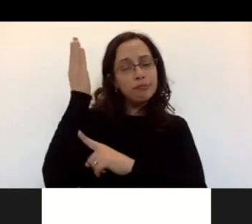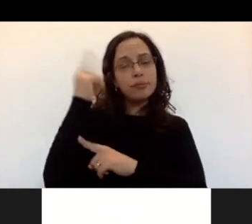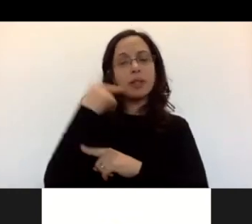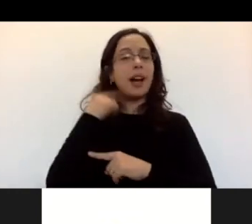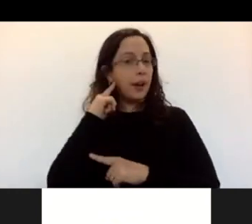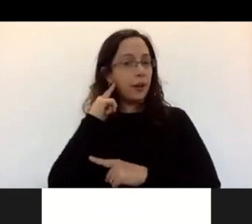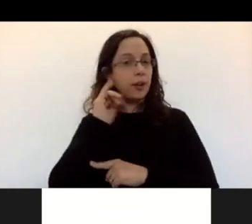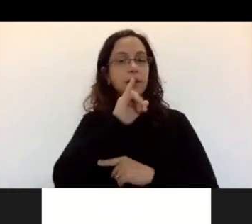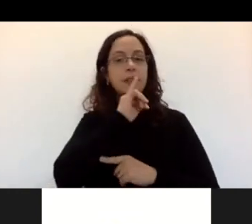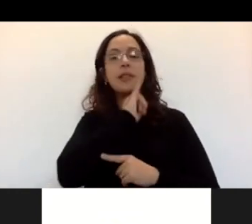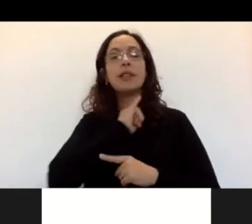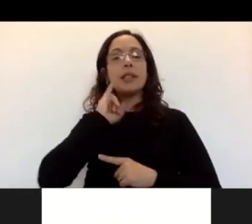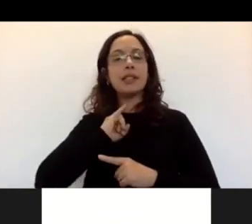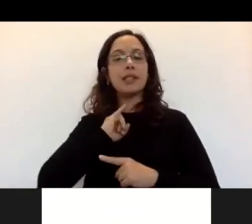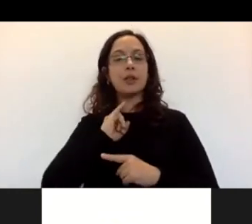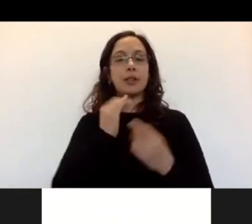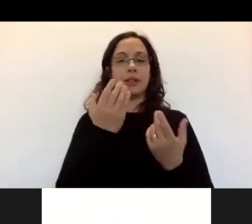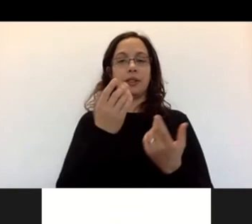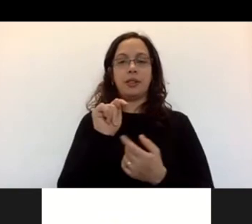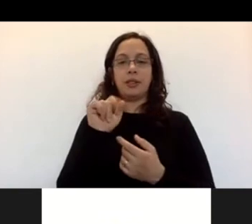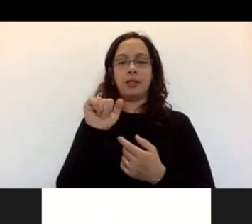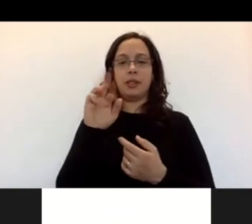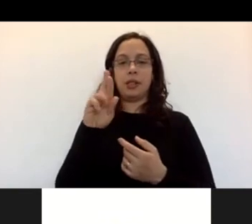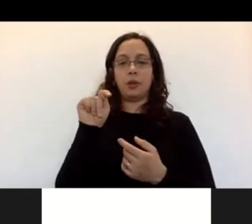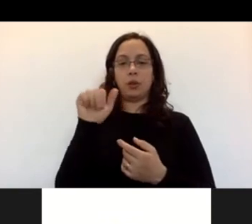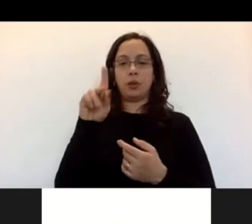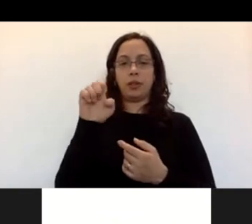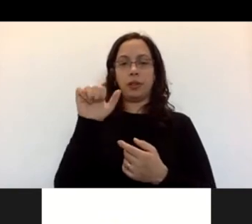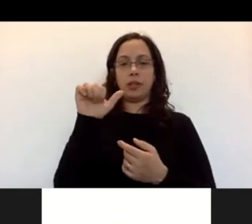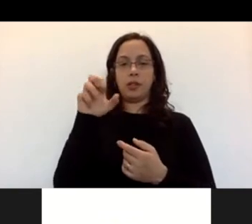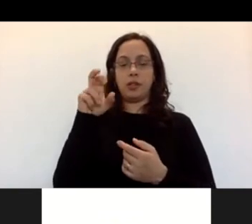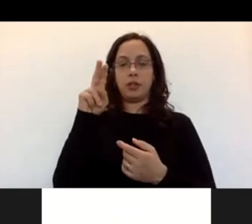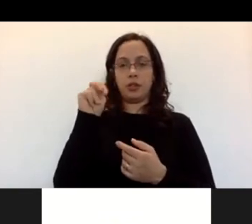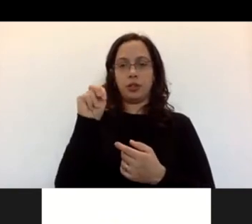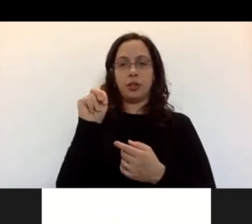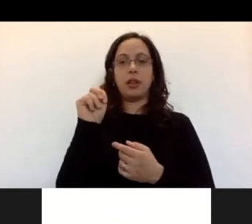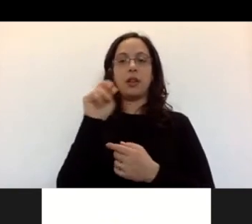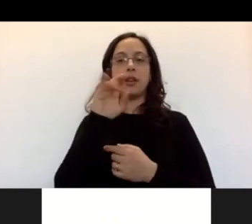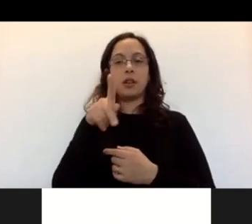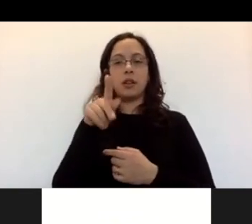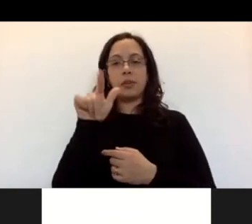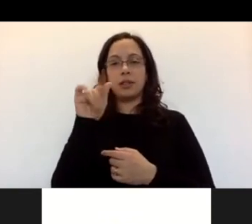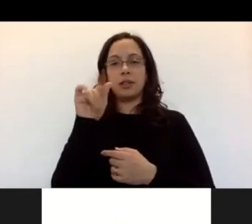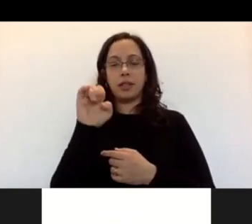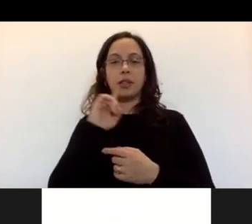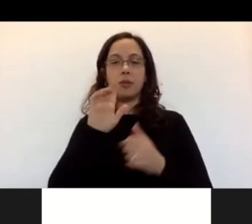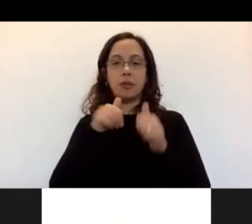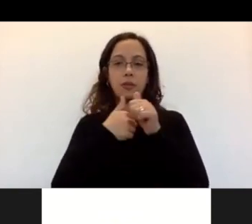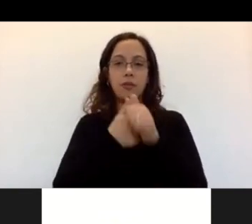territorialization of Palestine was modeled on 19th century US settler colonial practices